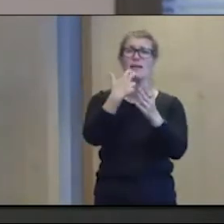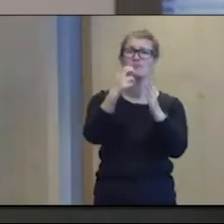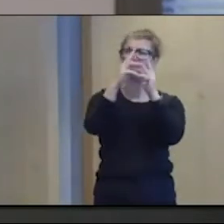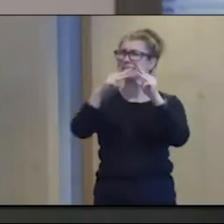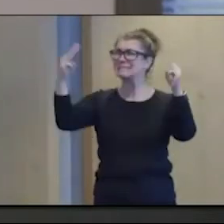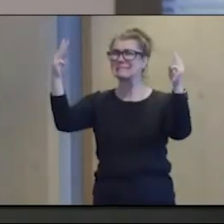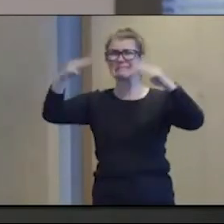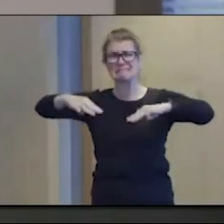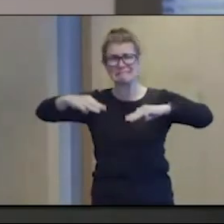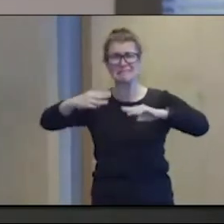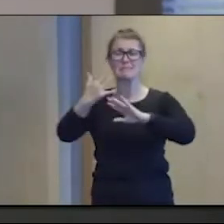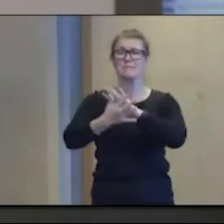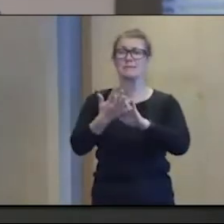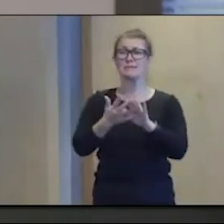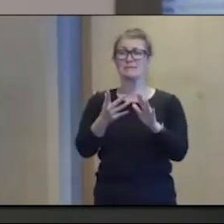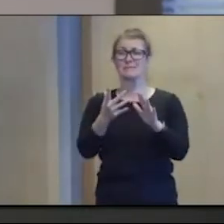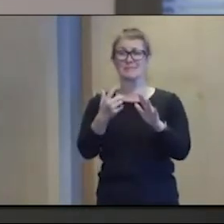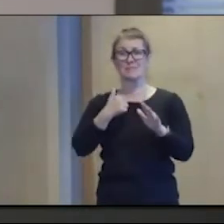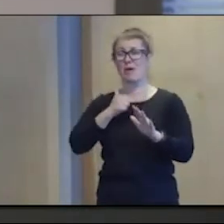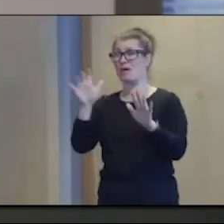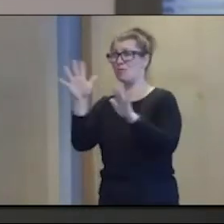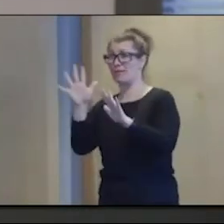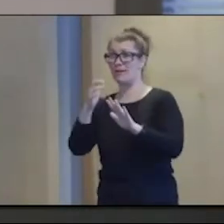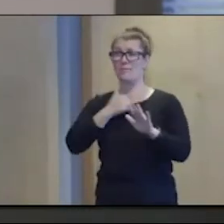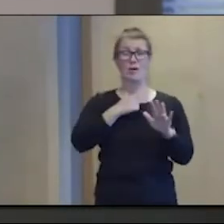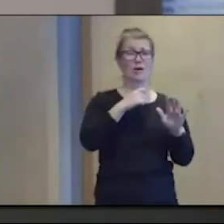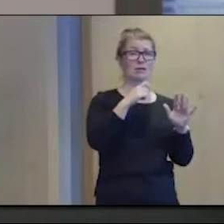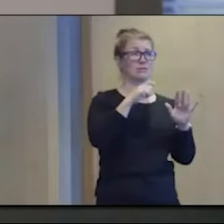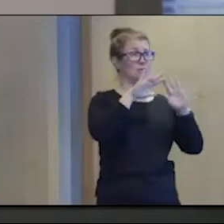my climate interests my weather interests and my energy interests all together.